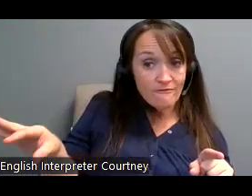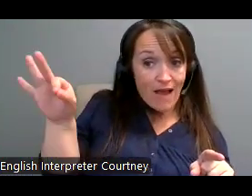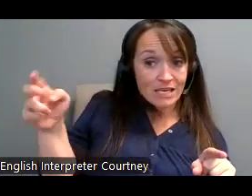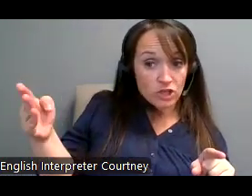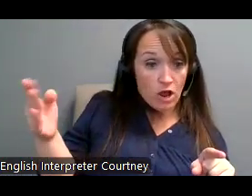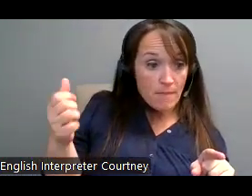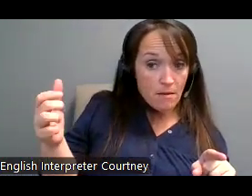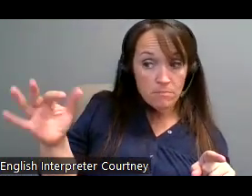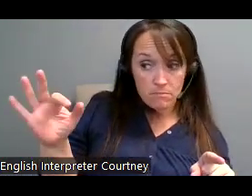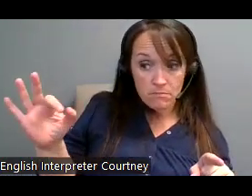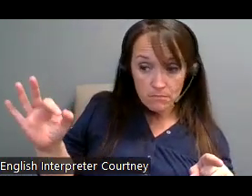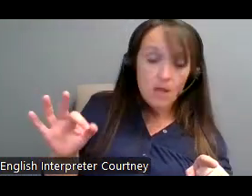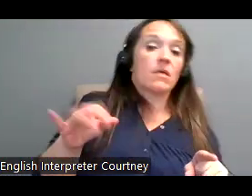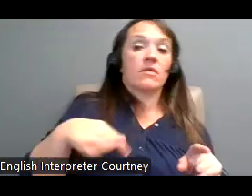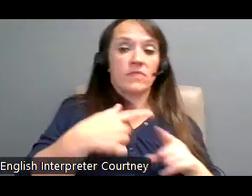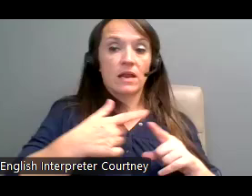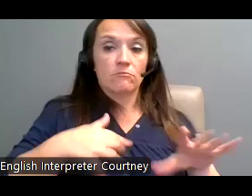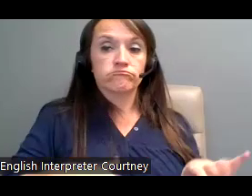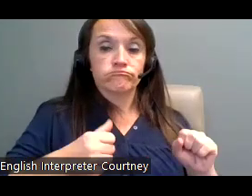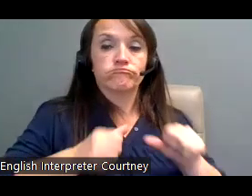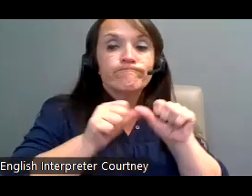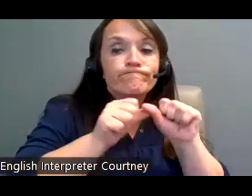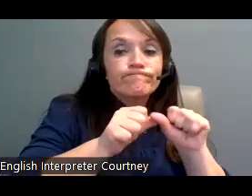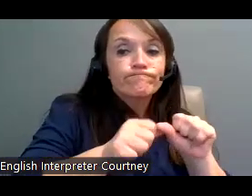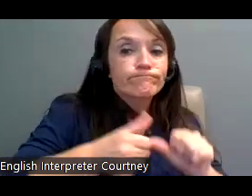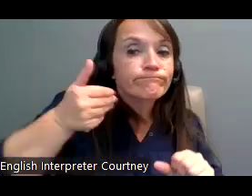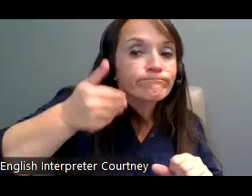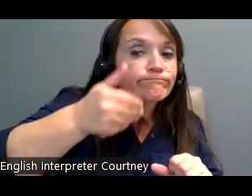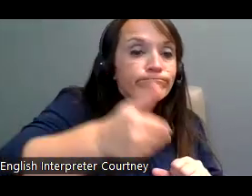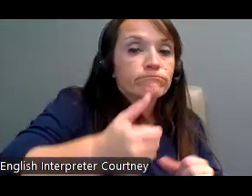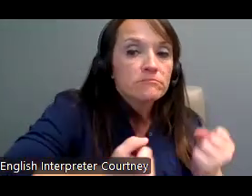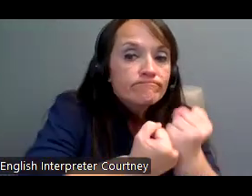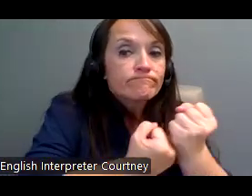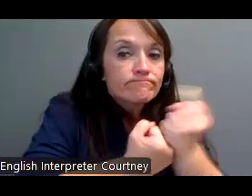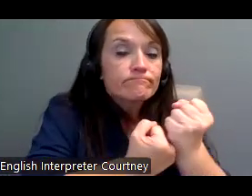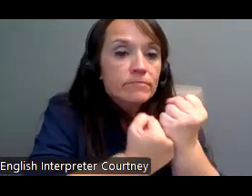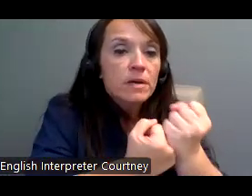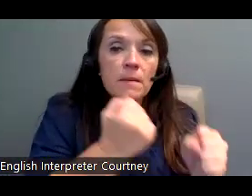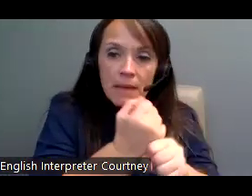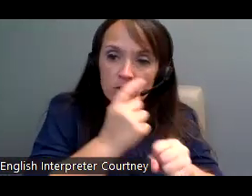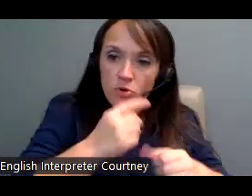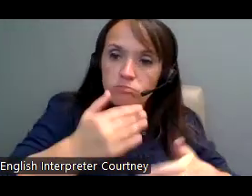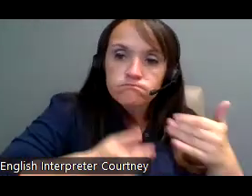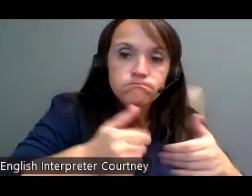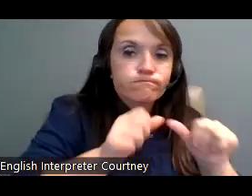ongoing individual employment support to ensure that the person is satisfied with their job,